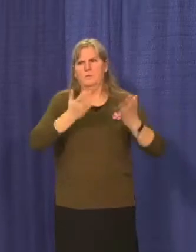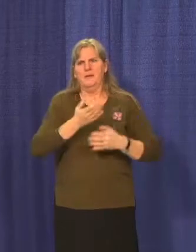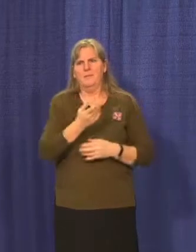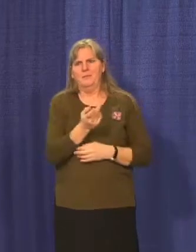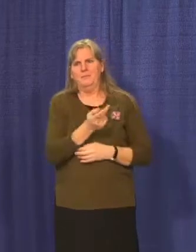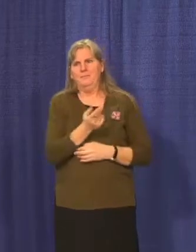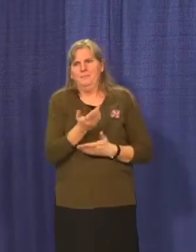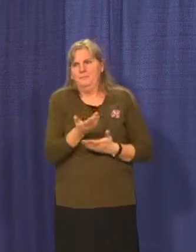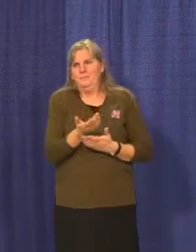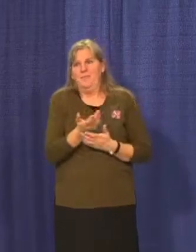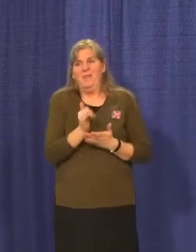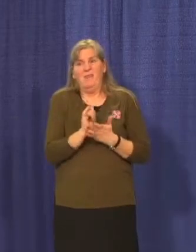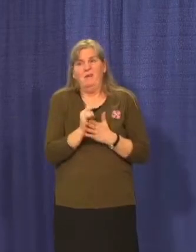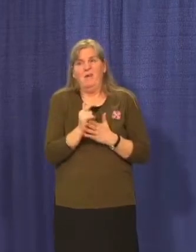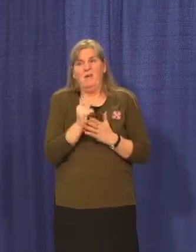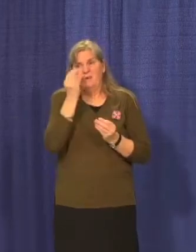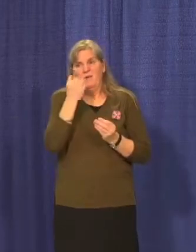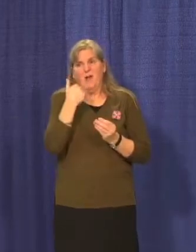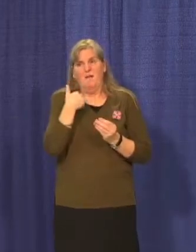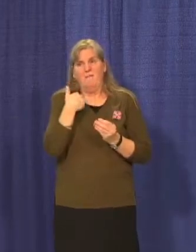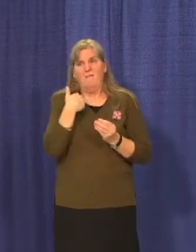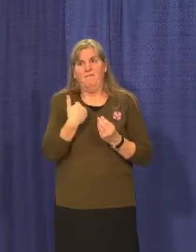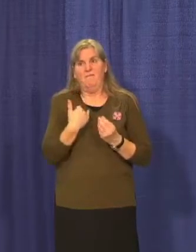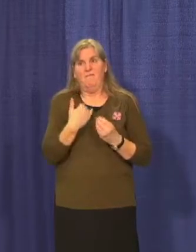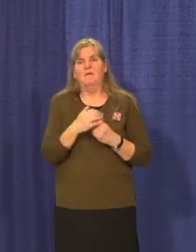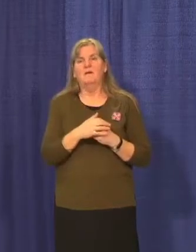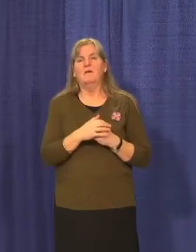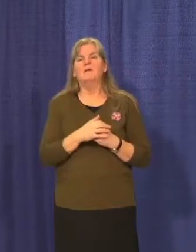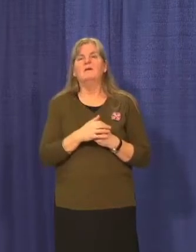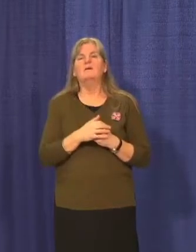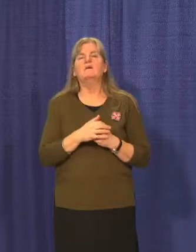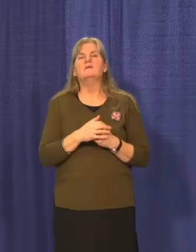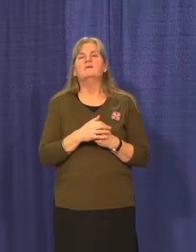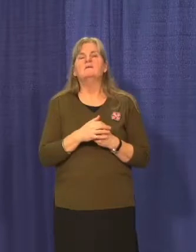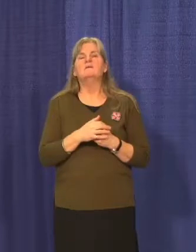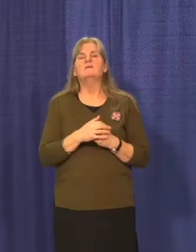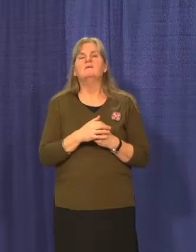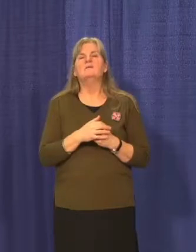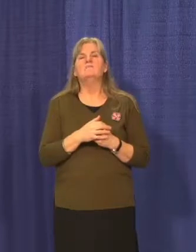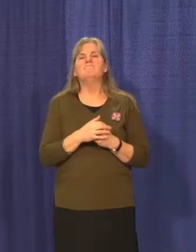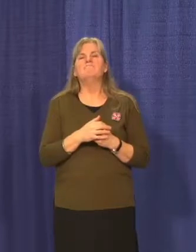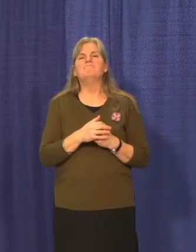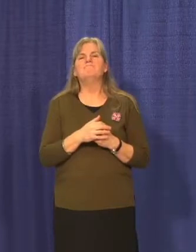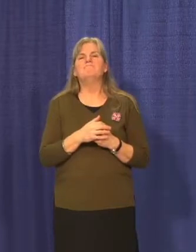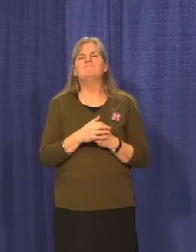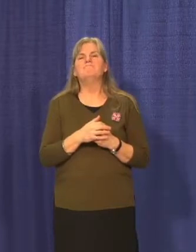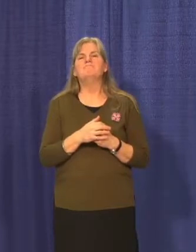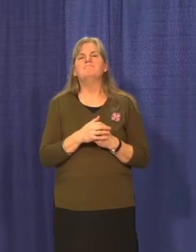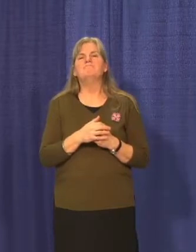That is the only update that I have.